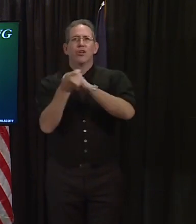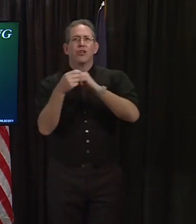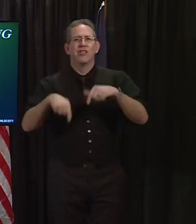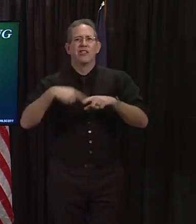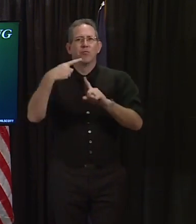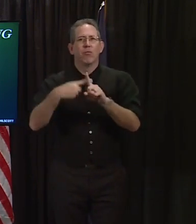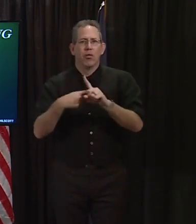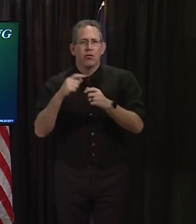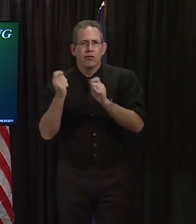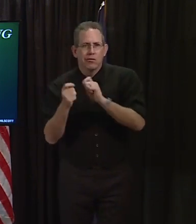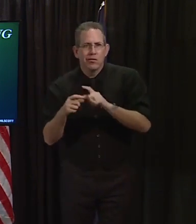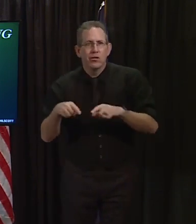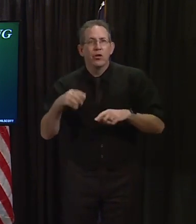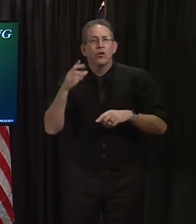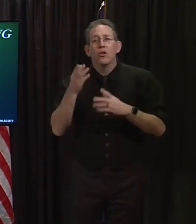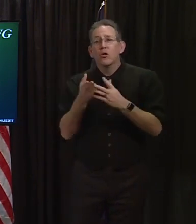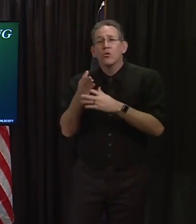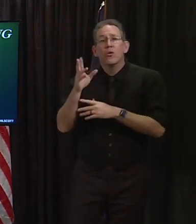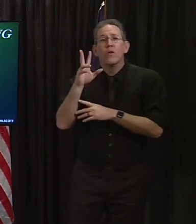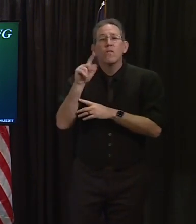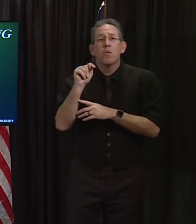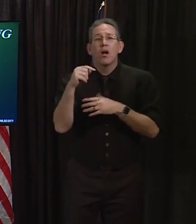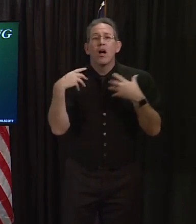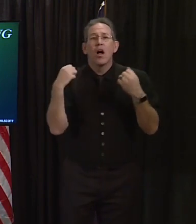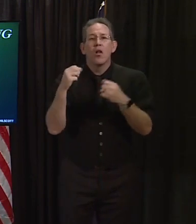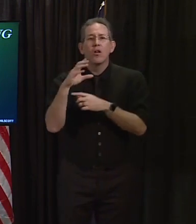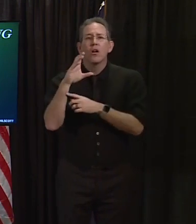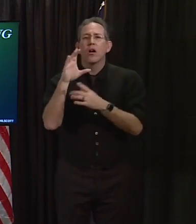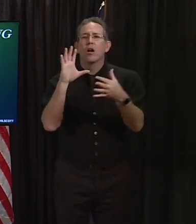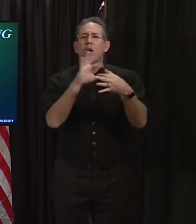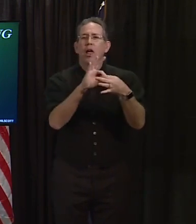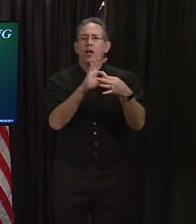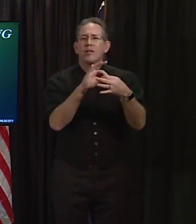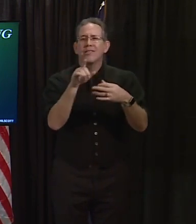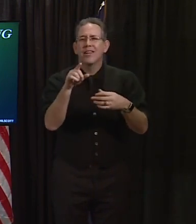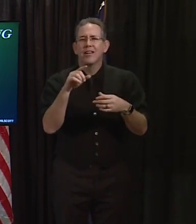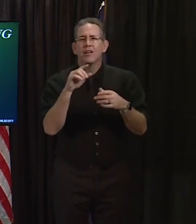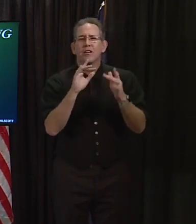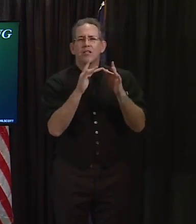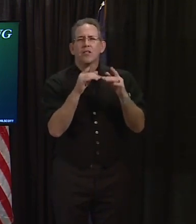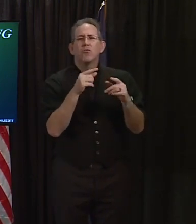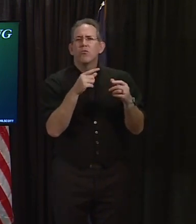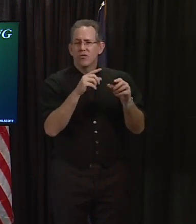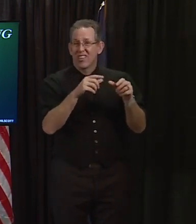health connect through january 15th for coverage that begins on february 1st.